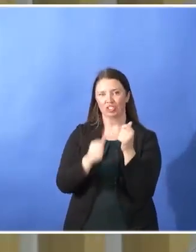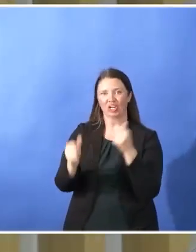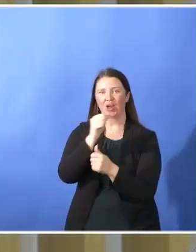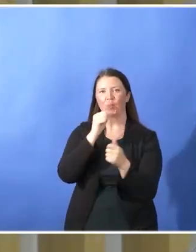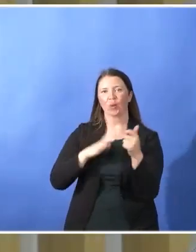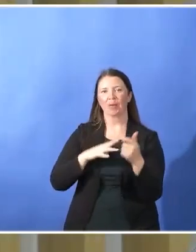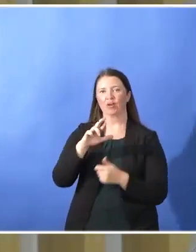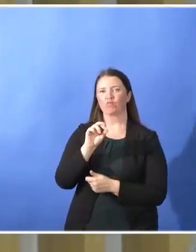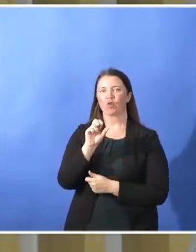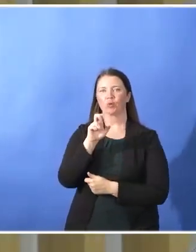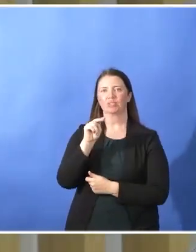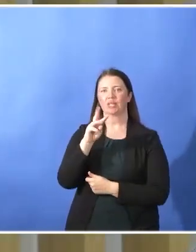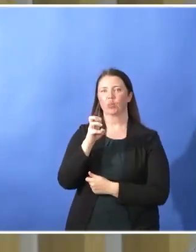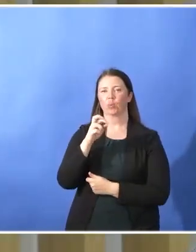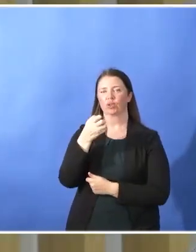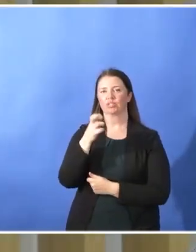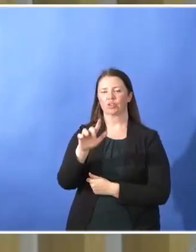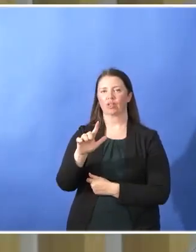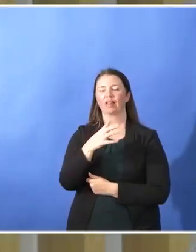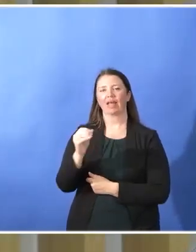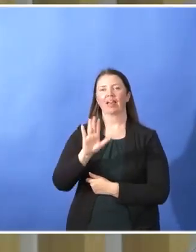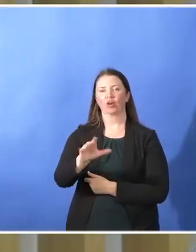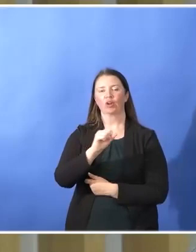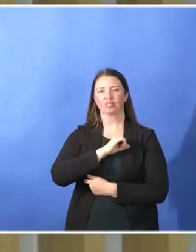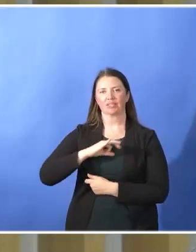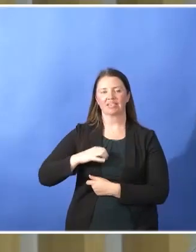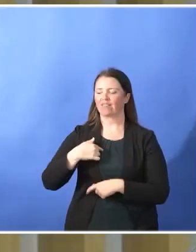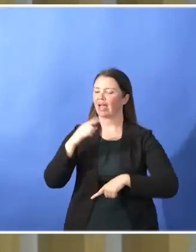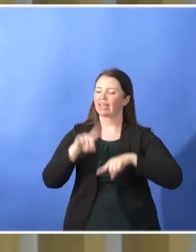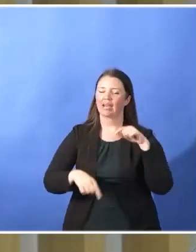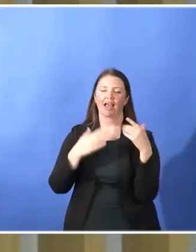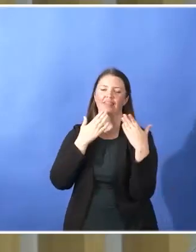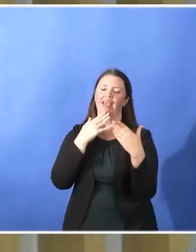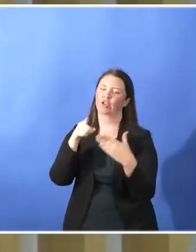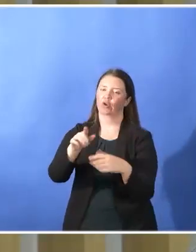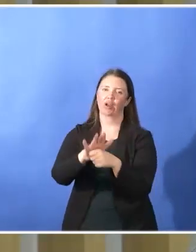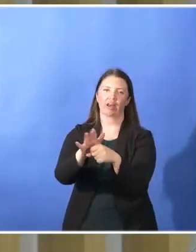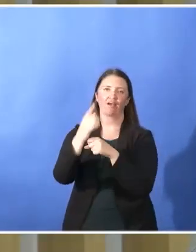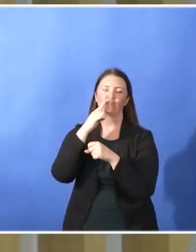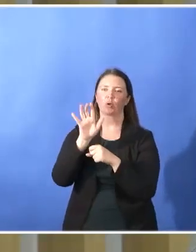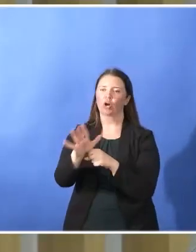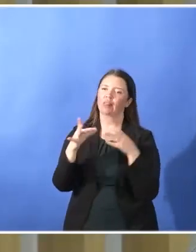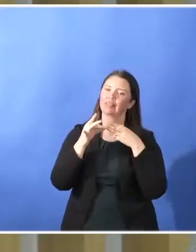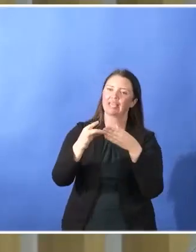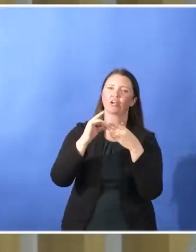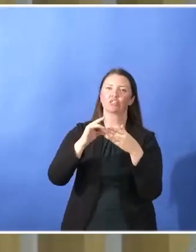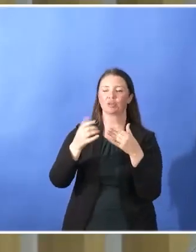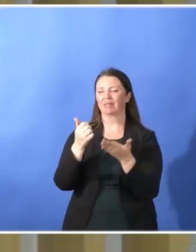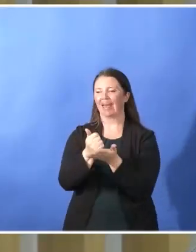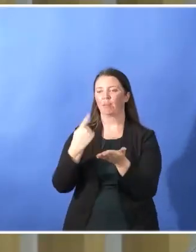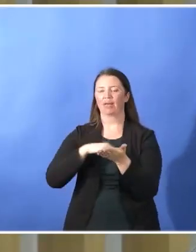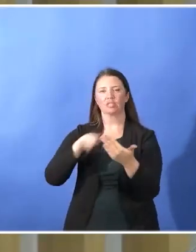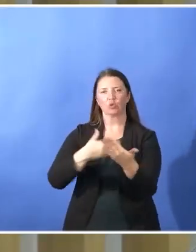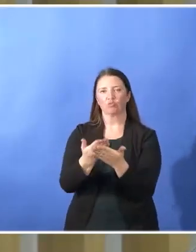INTO A NEW ERA, I CANNOT THANK HER ENOUGH. I LOOK FORWARD TO WORKING WITH HER AND ALL MY COLLEAGUES